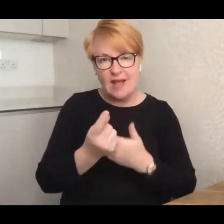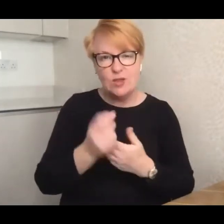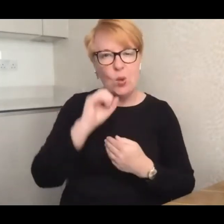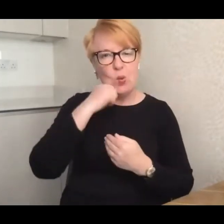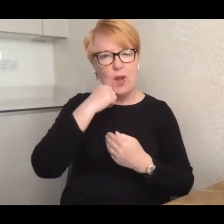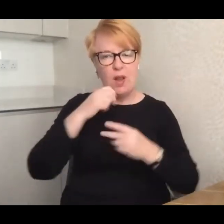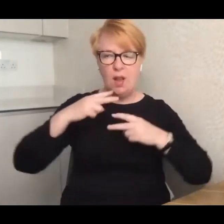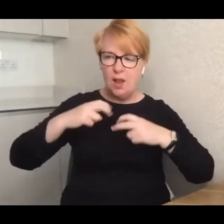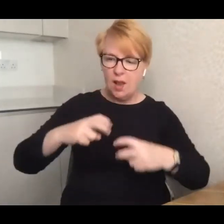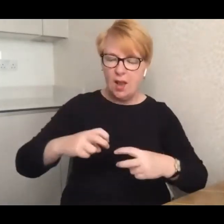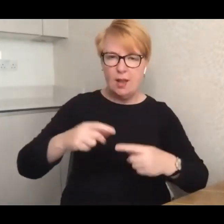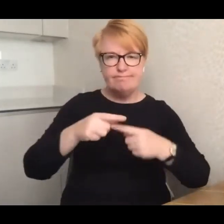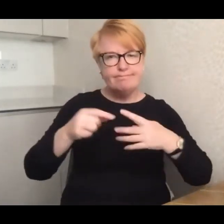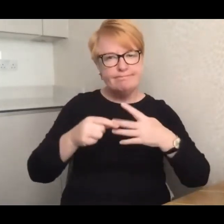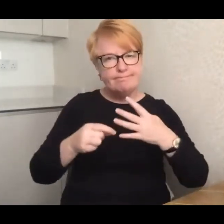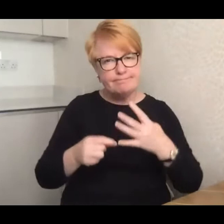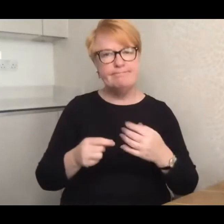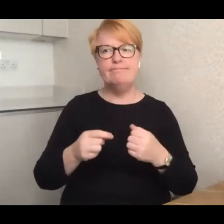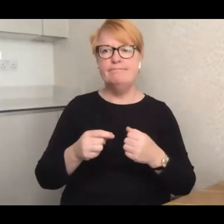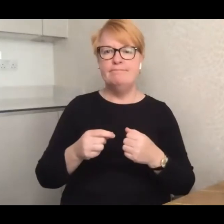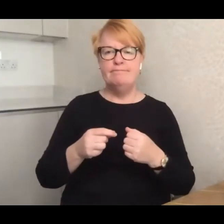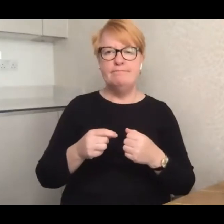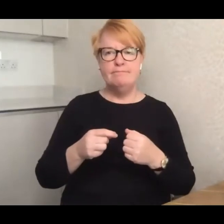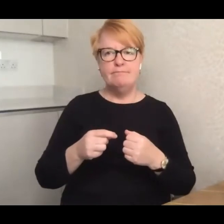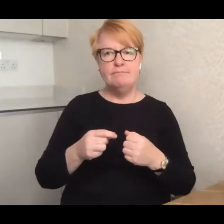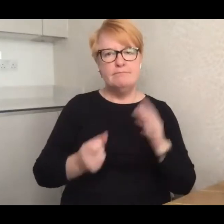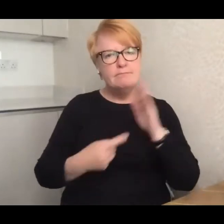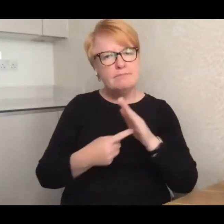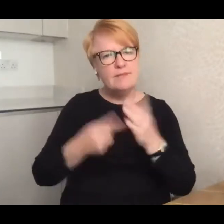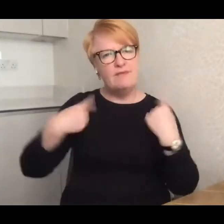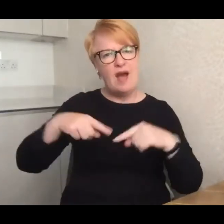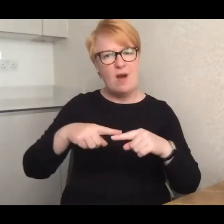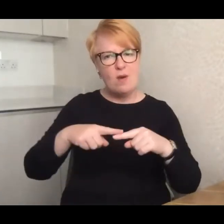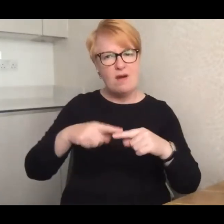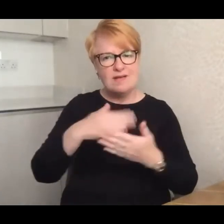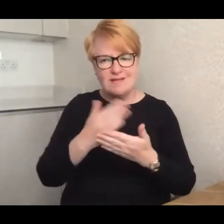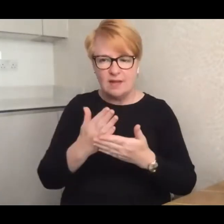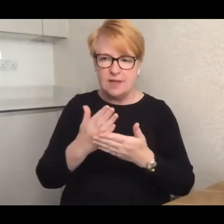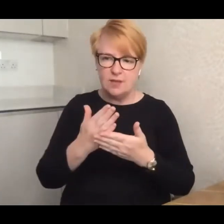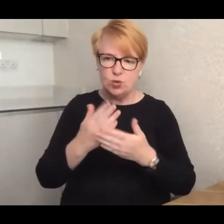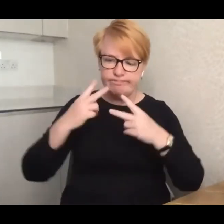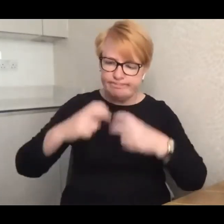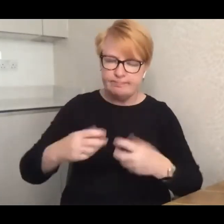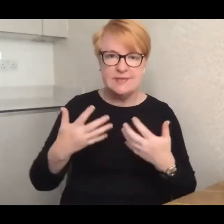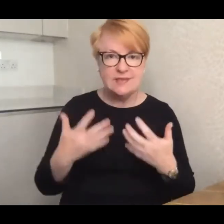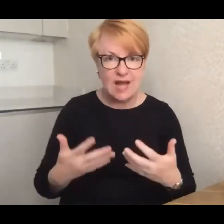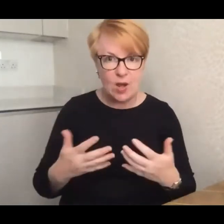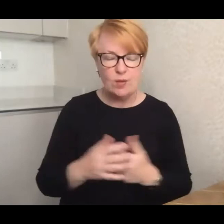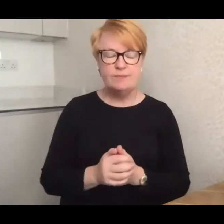vital for the sector to pursue right now. And these include questions around sustainability,